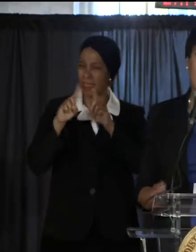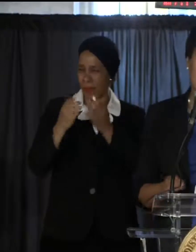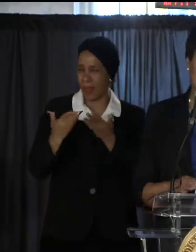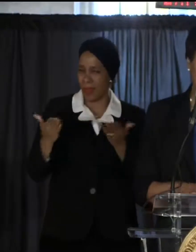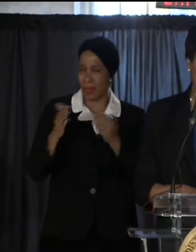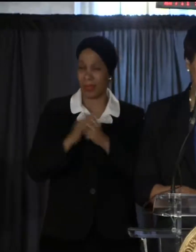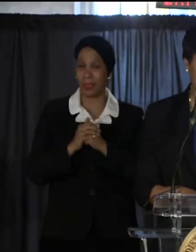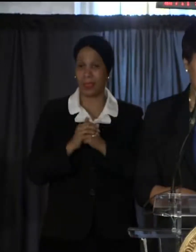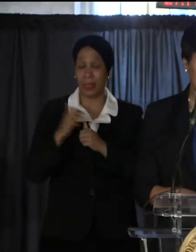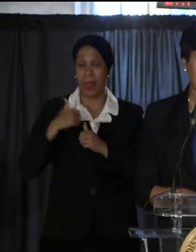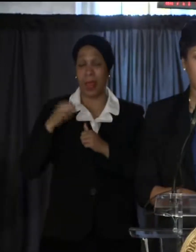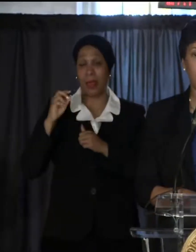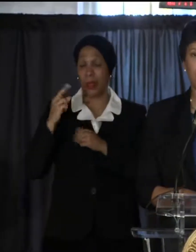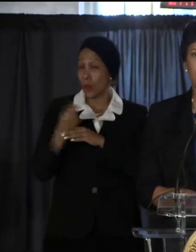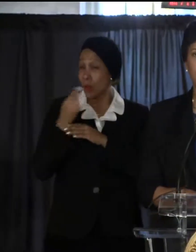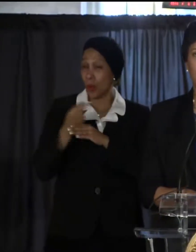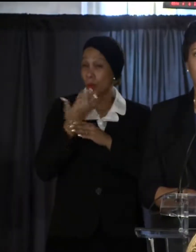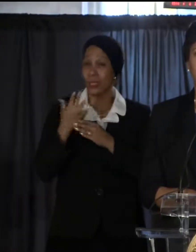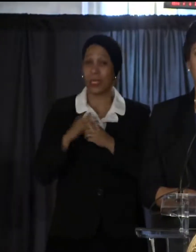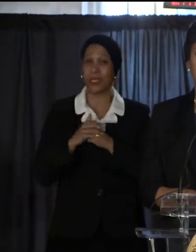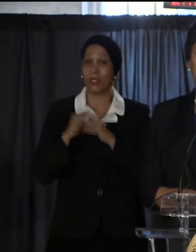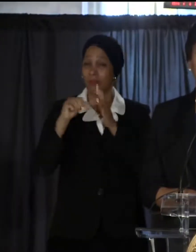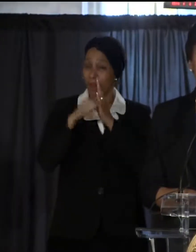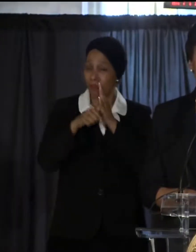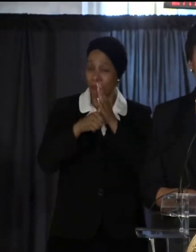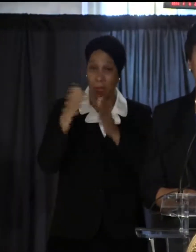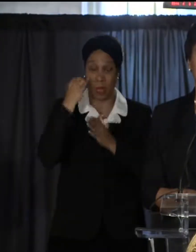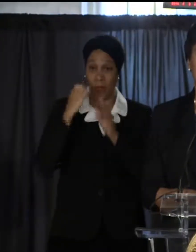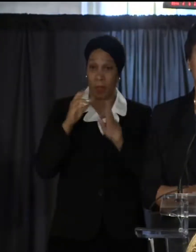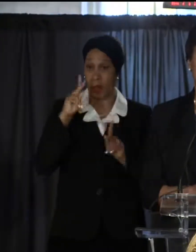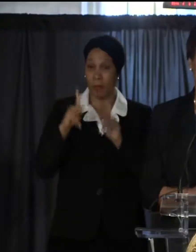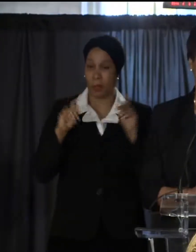USED IT AS A WATERMARK THAT IF THE PEOPLE CAME OUT AND GOT